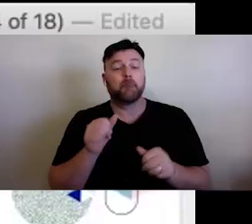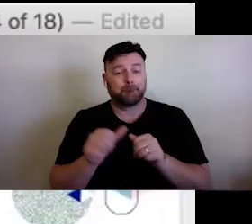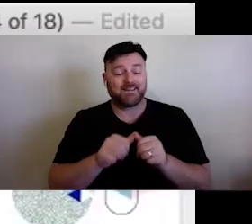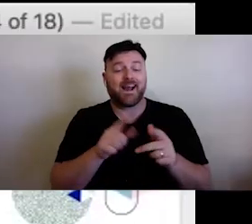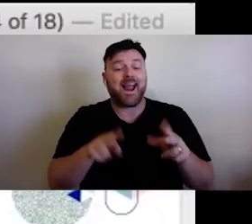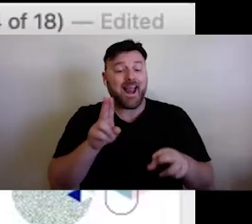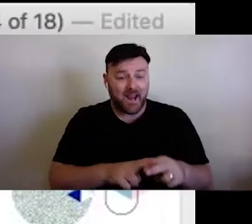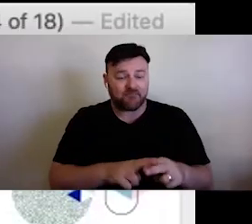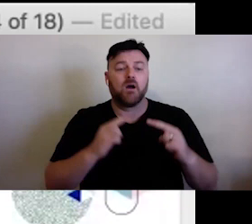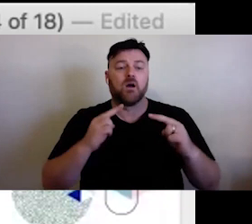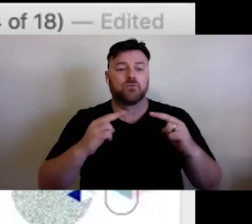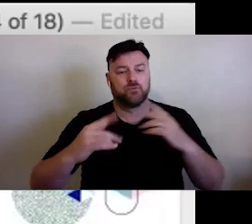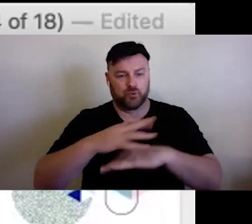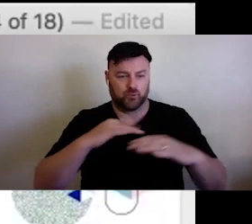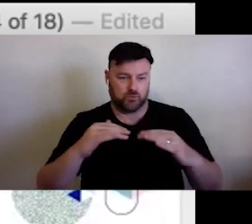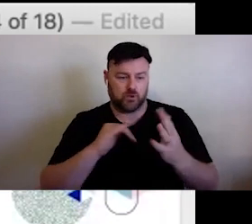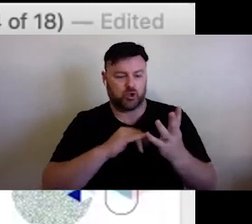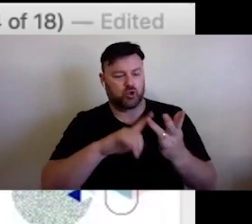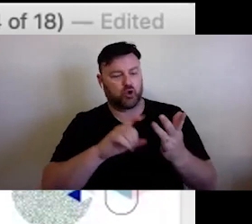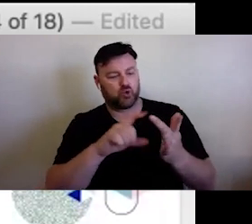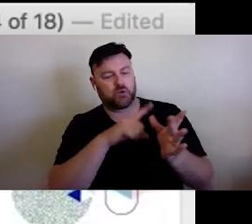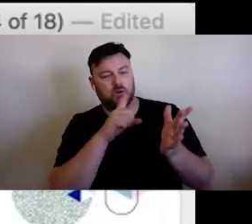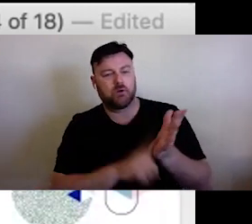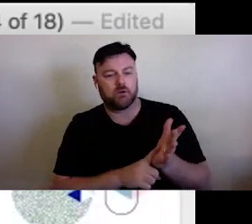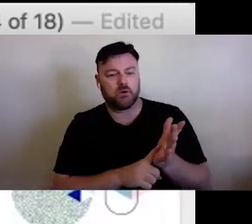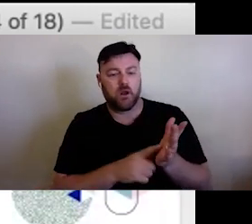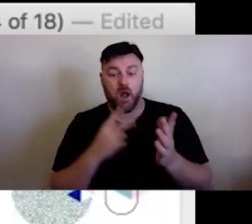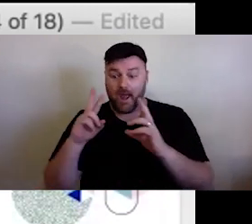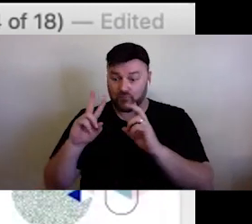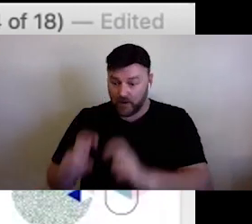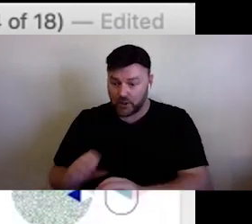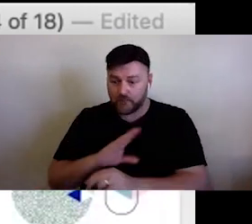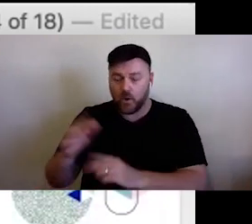in America shows that children learn more from content when parents or